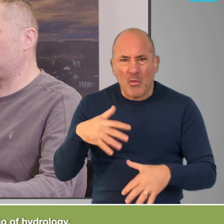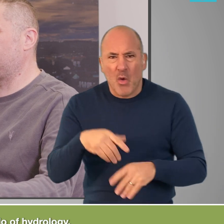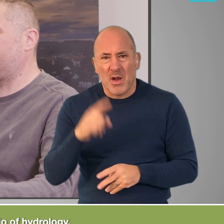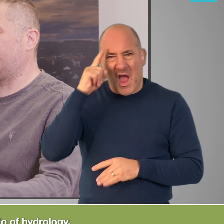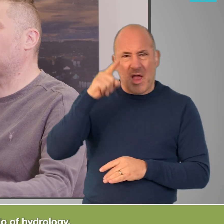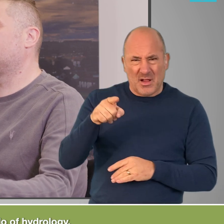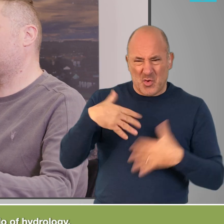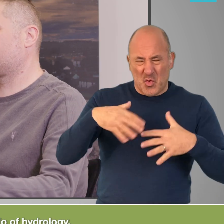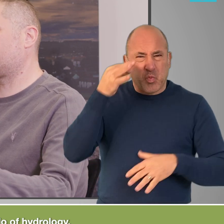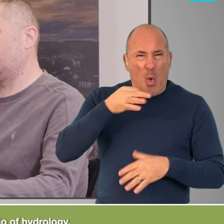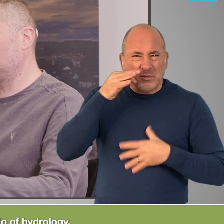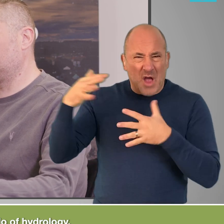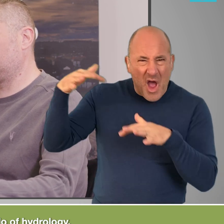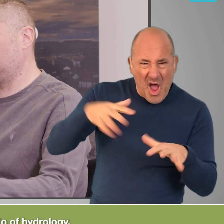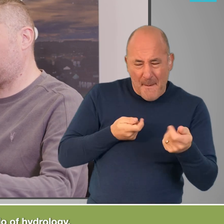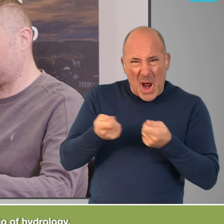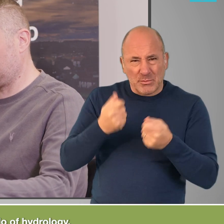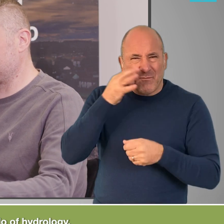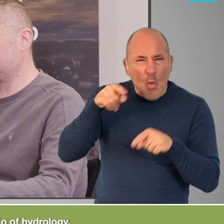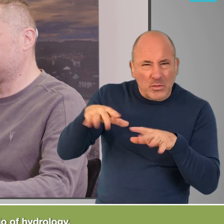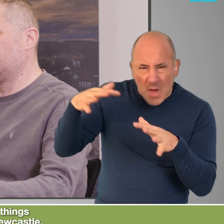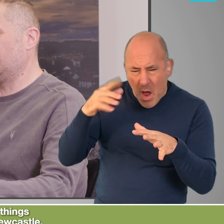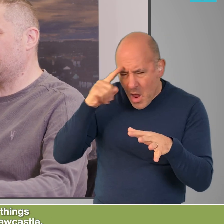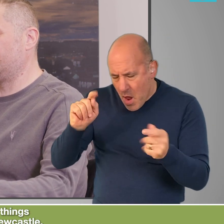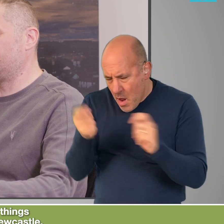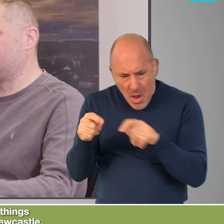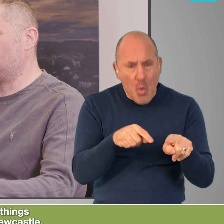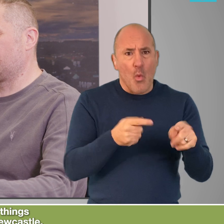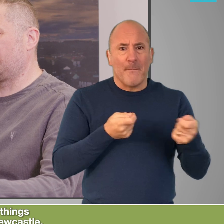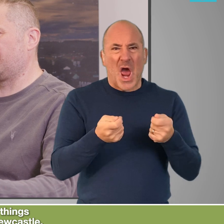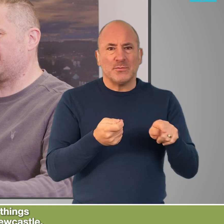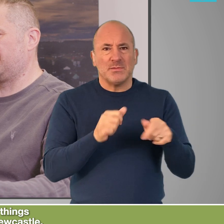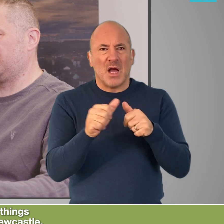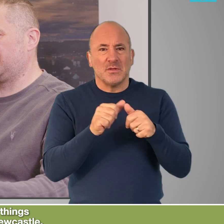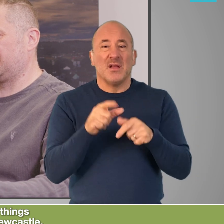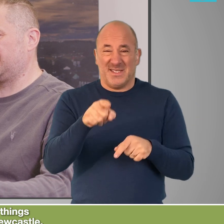you take it out of that silo of hydrology. And one of the things that Blue Green Newcastle,